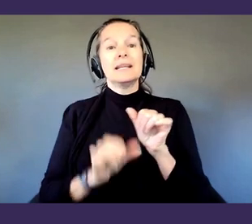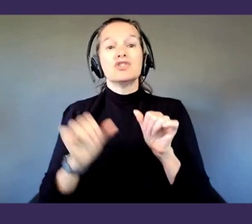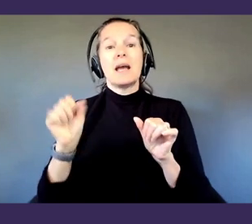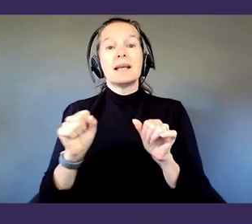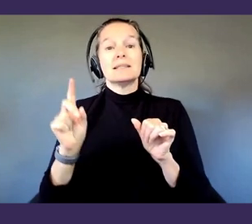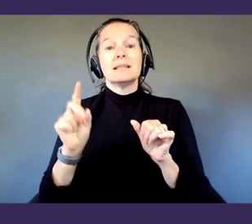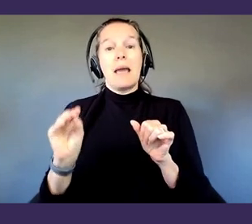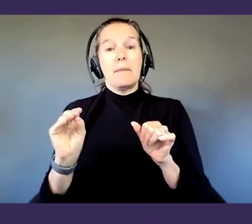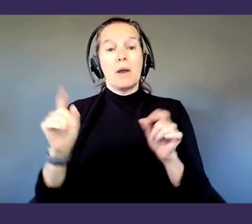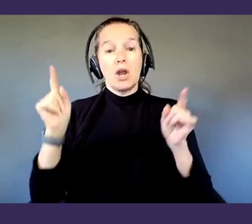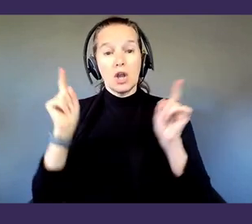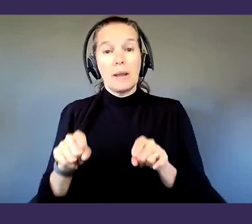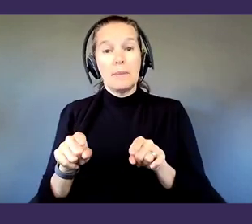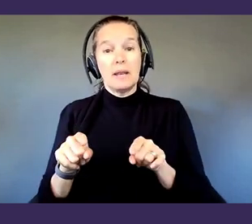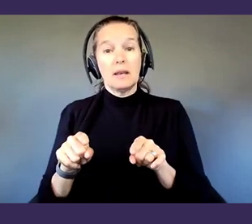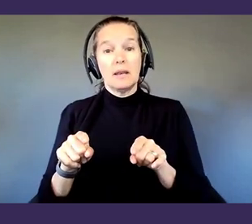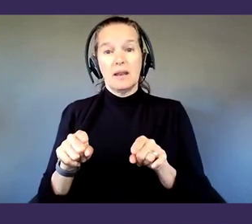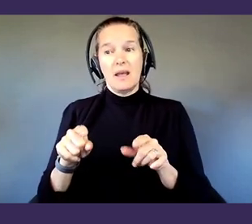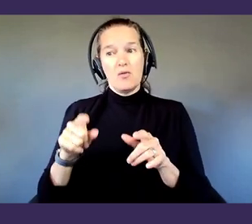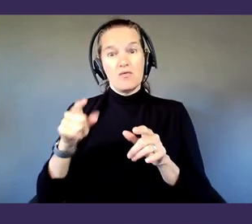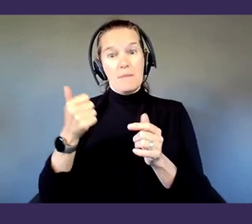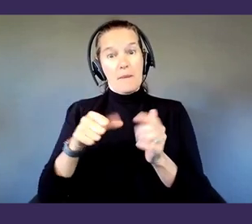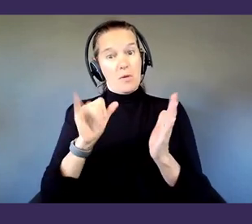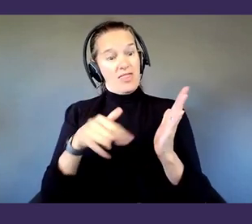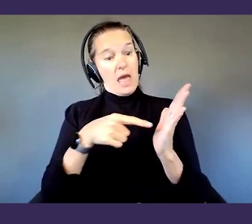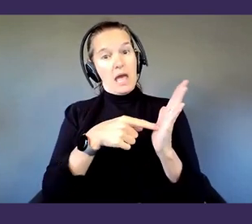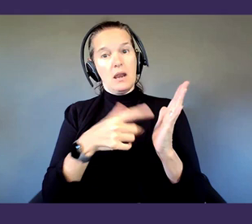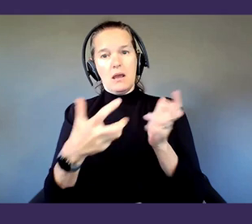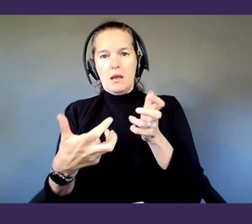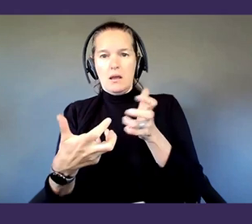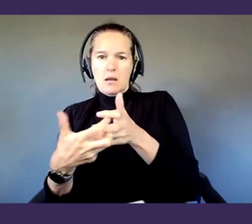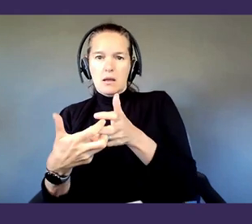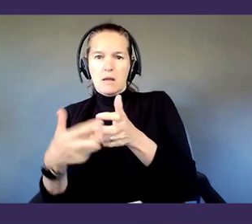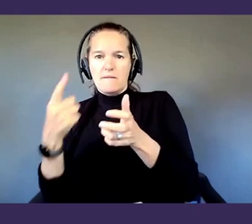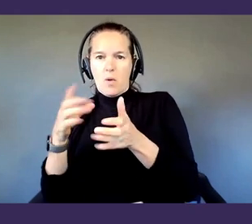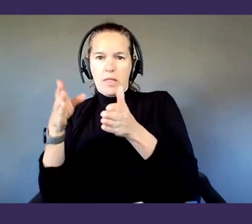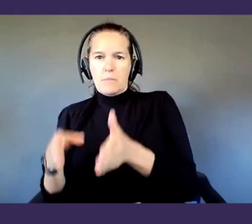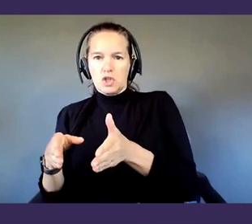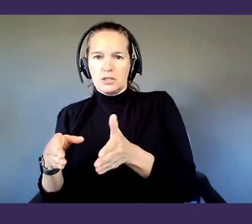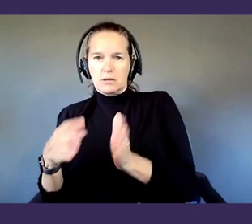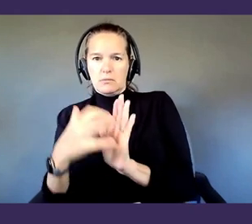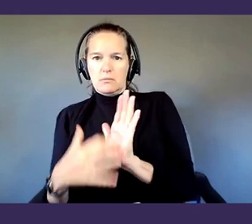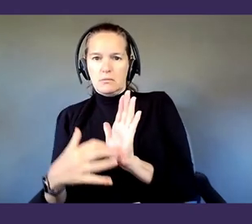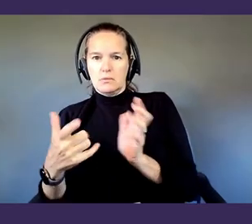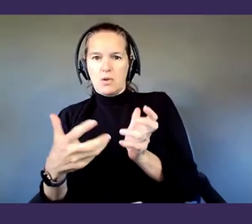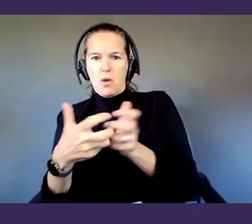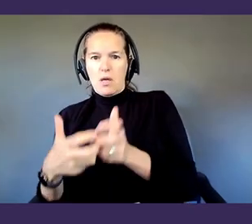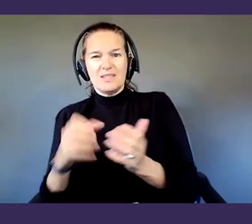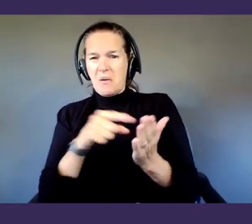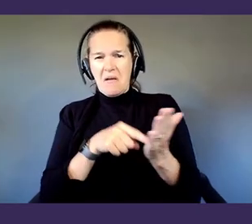uniquely tailored to the individual it is created for. So every SDM agreement is gonna look different,